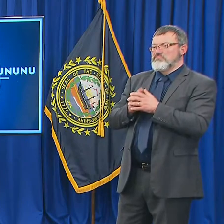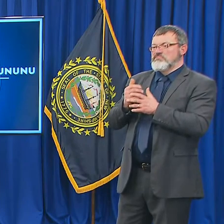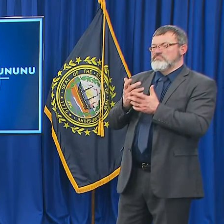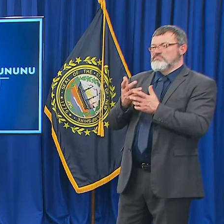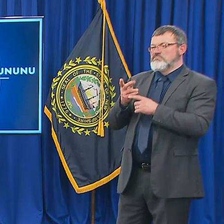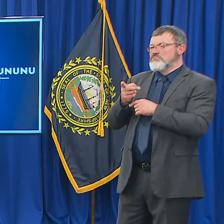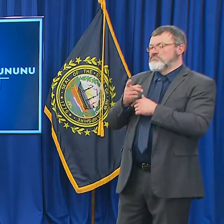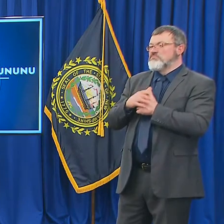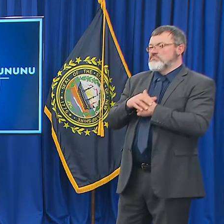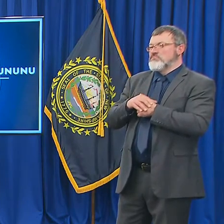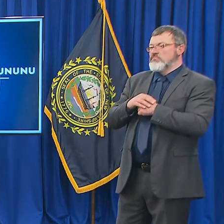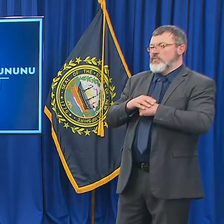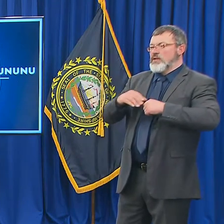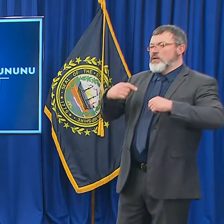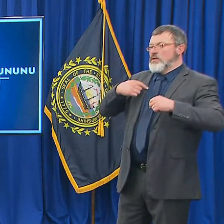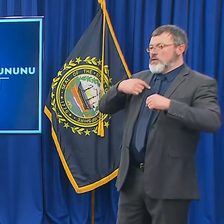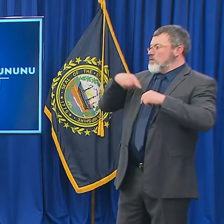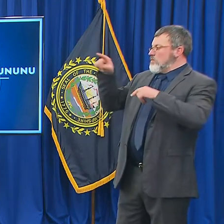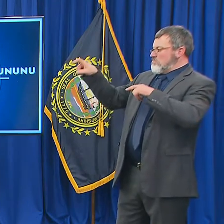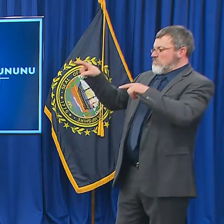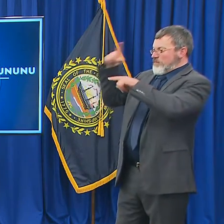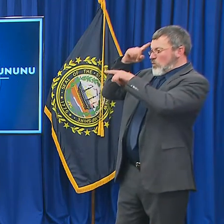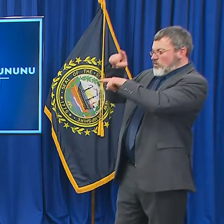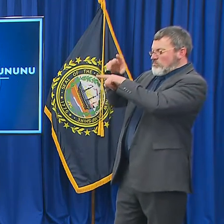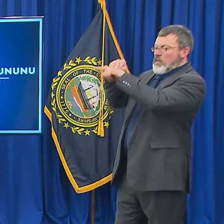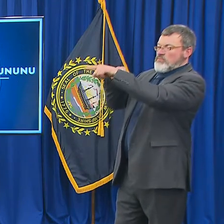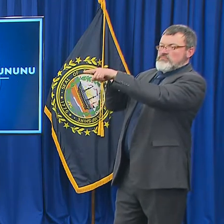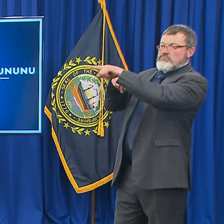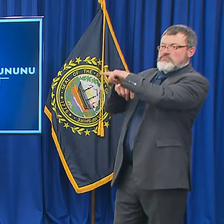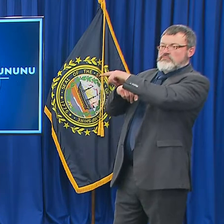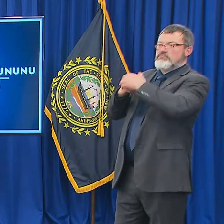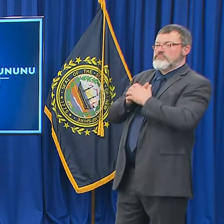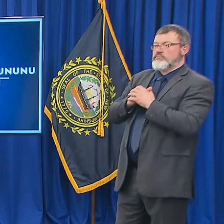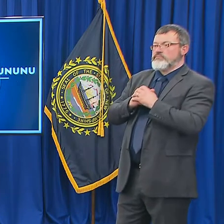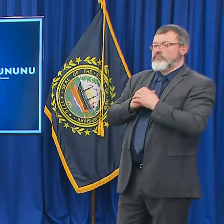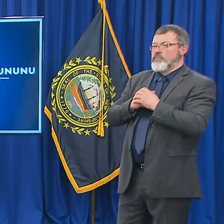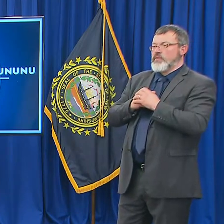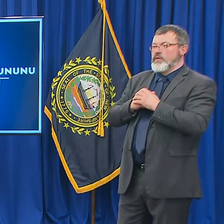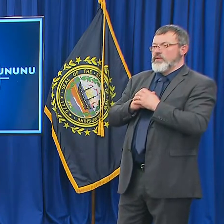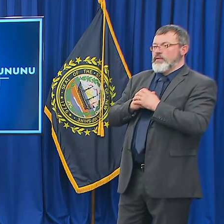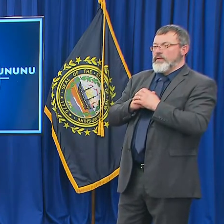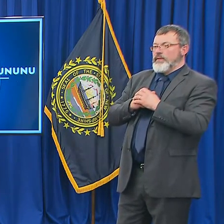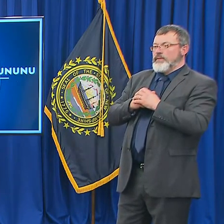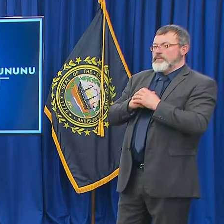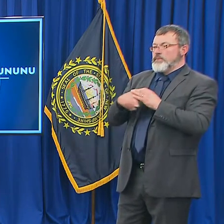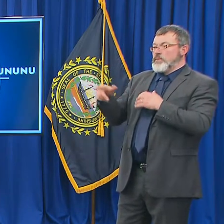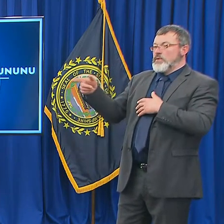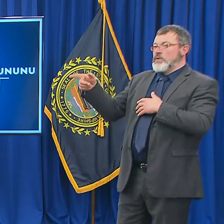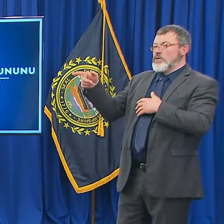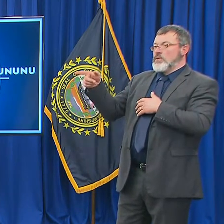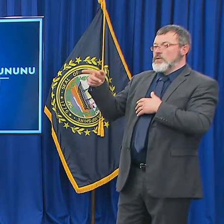I would just have to look at the exact data. But for by and large for the most part, these people have had underlying medical conditions